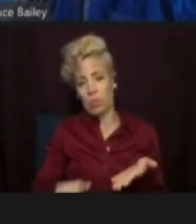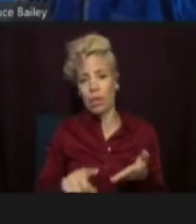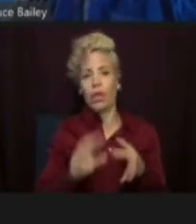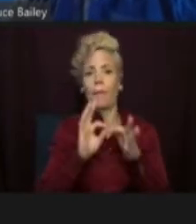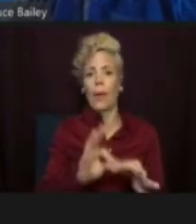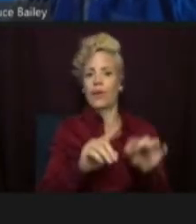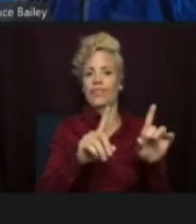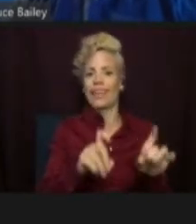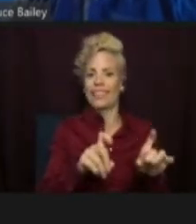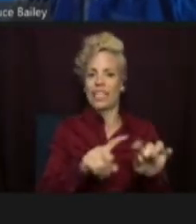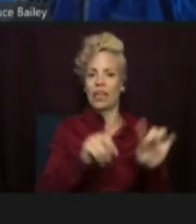Next slide, please.